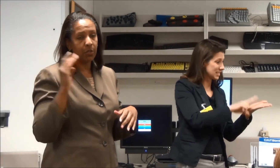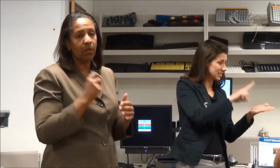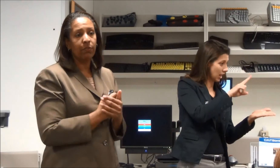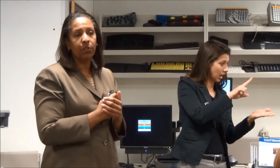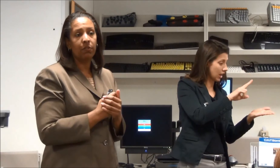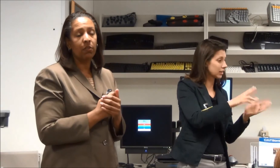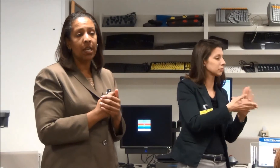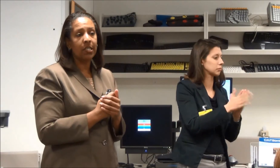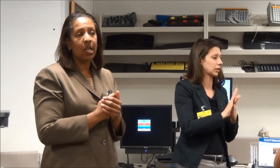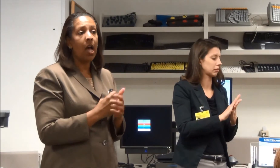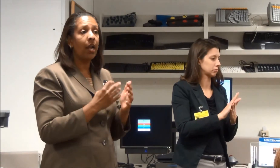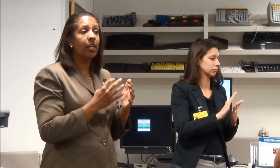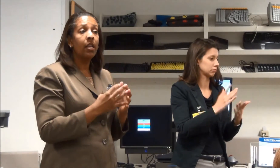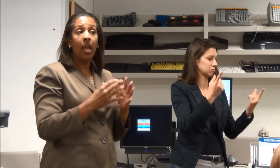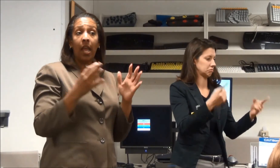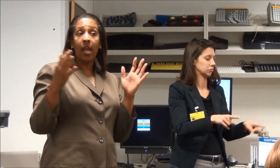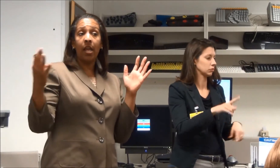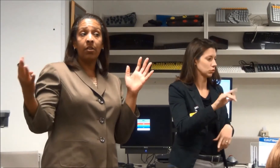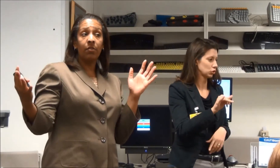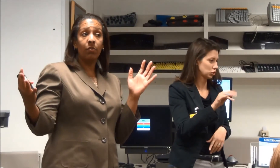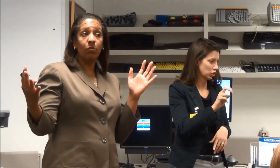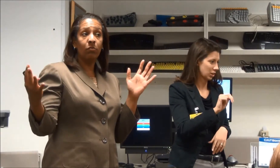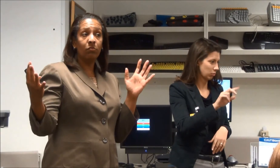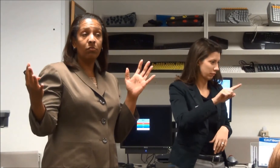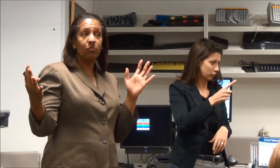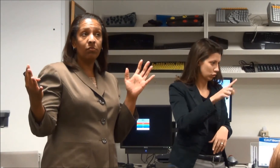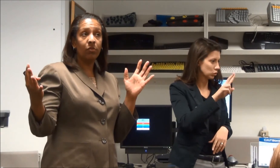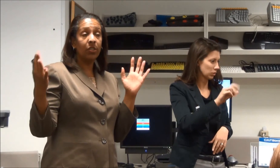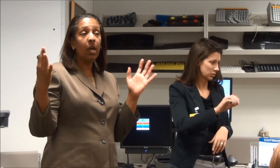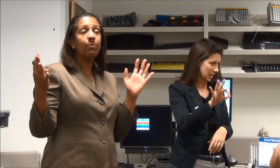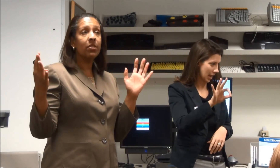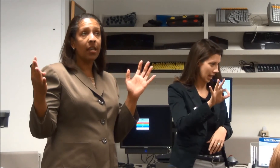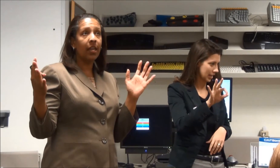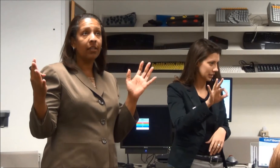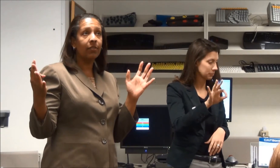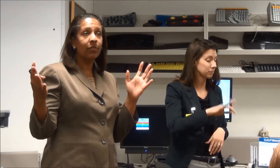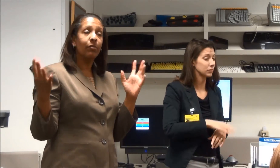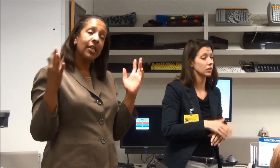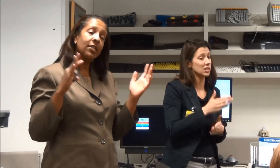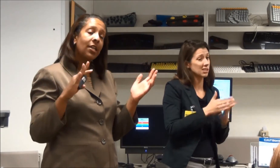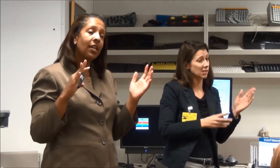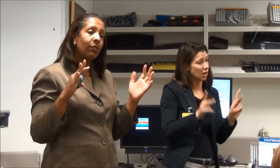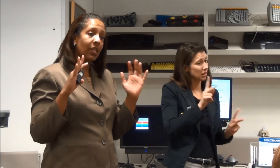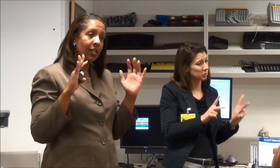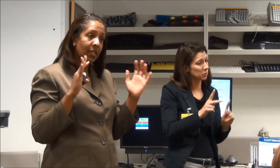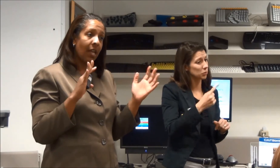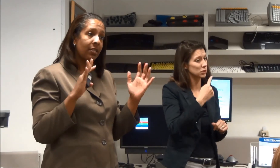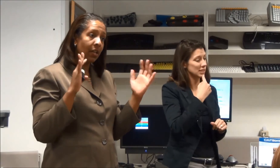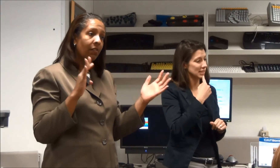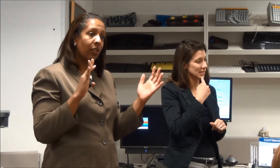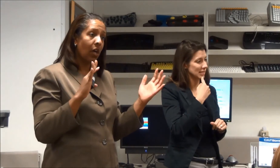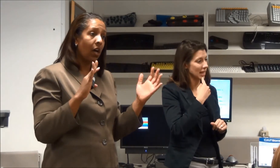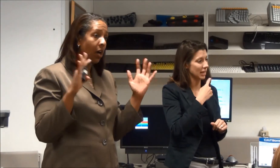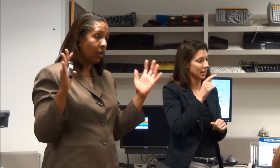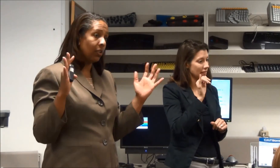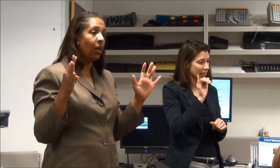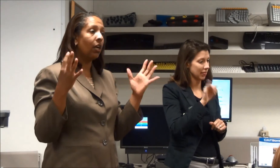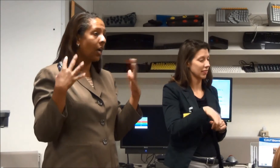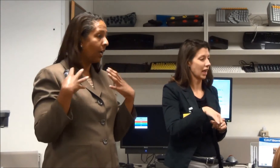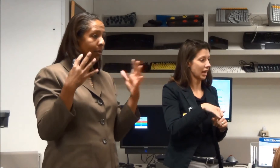It went into effect January 1, 2009, and some say reinstated the intent of the law all along,